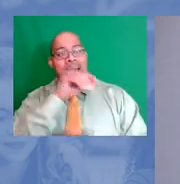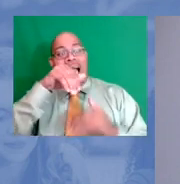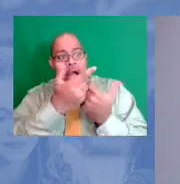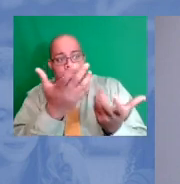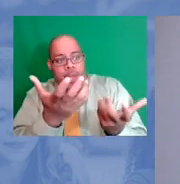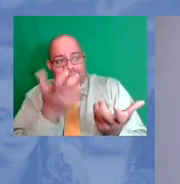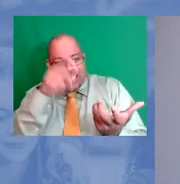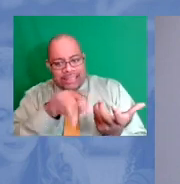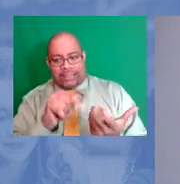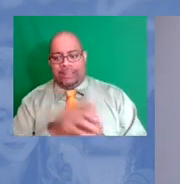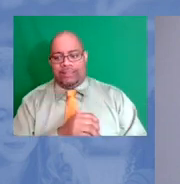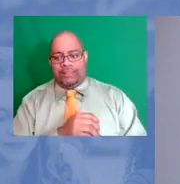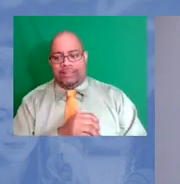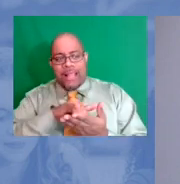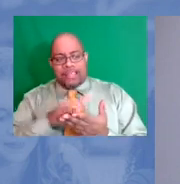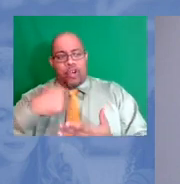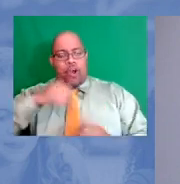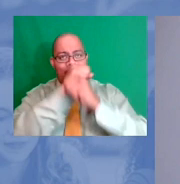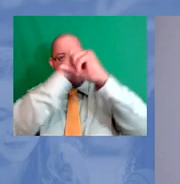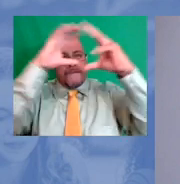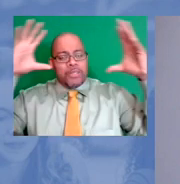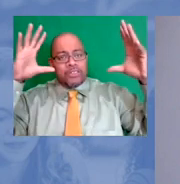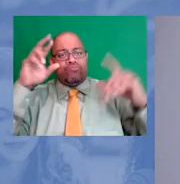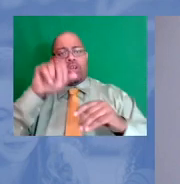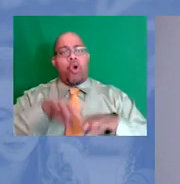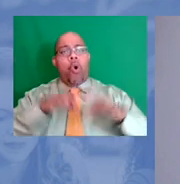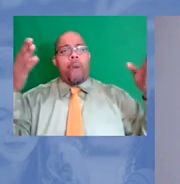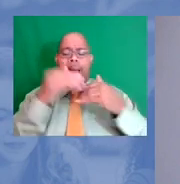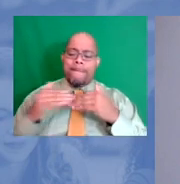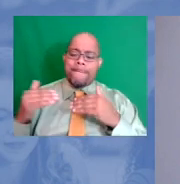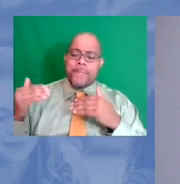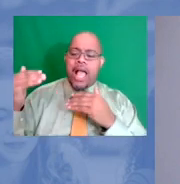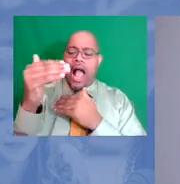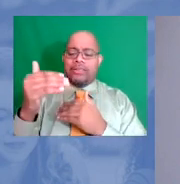THAT IS OUR VISION FOR REOPENING AND BEYOND FOR AMERICA'S STUDENTS.